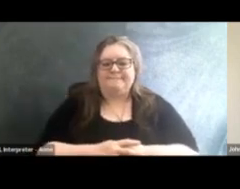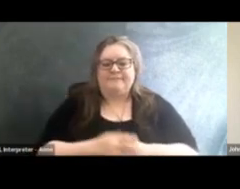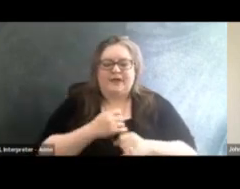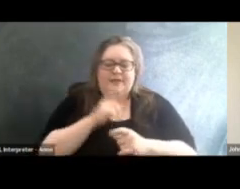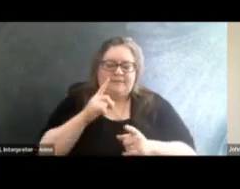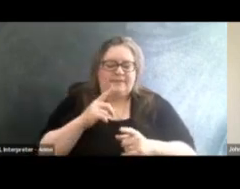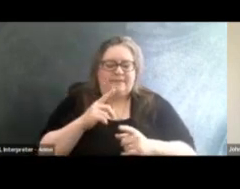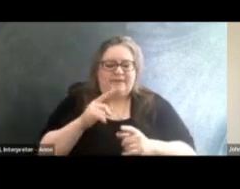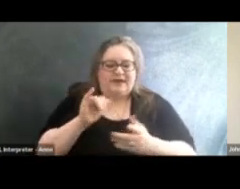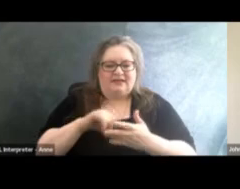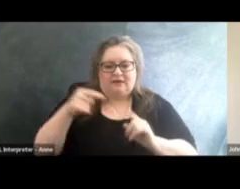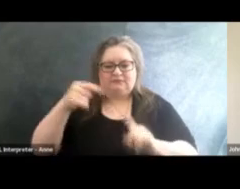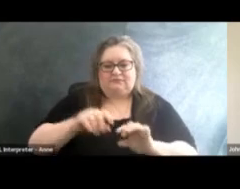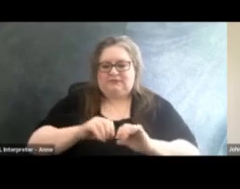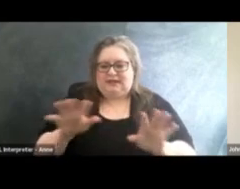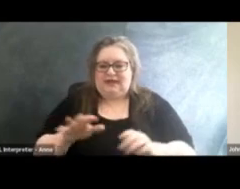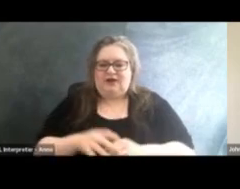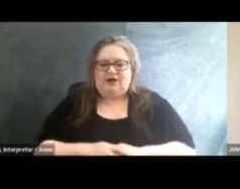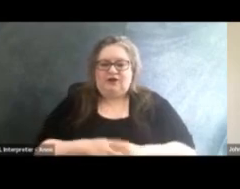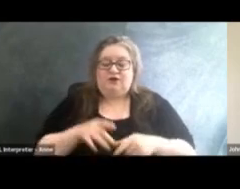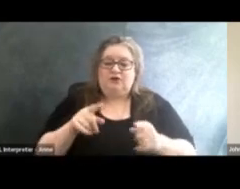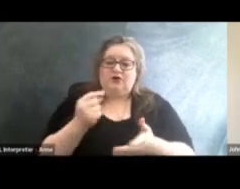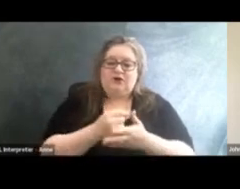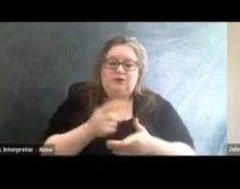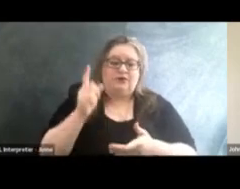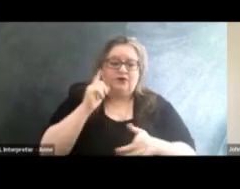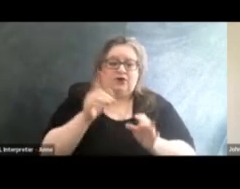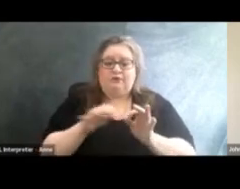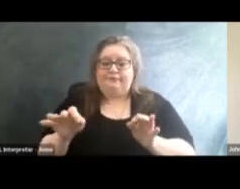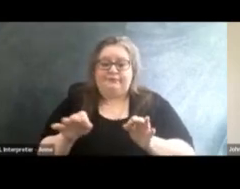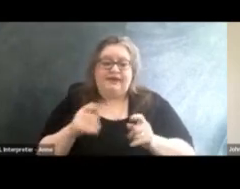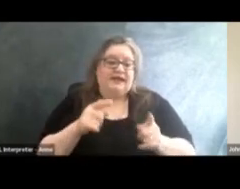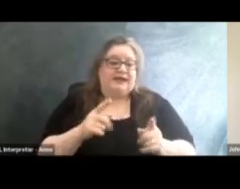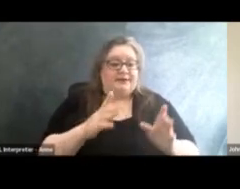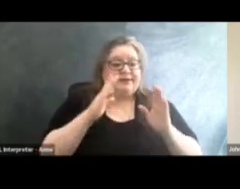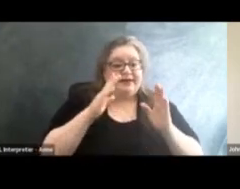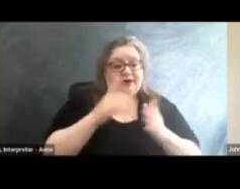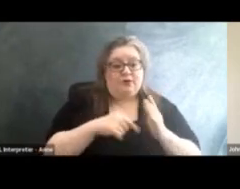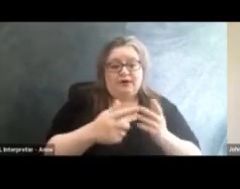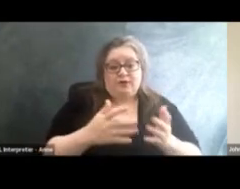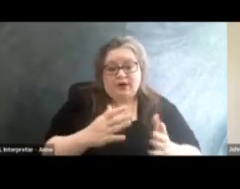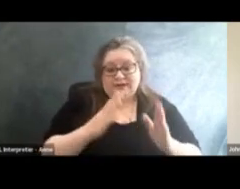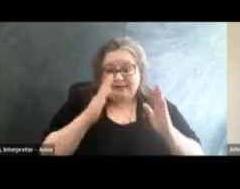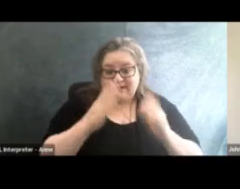clearer, you know, we've we've in treatment. We've heard these words, he pays attention to what he wants to pay attention to. Or